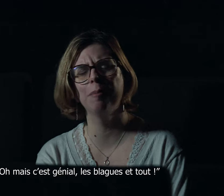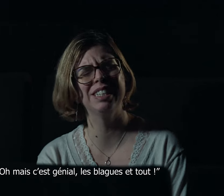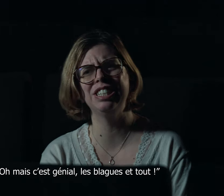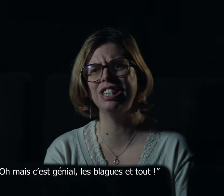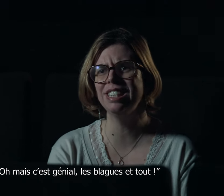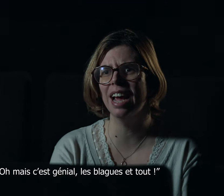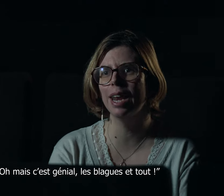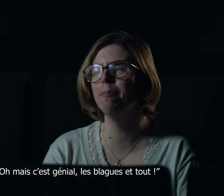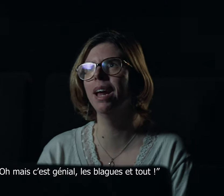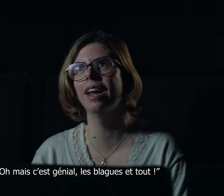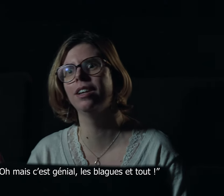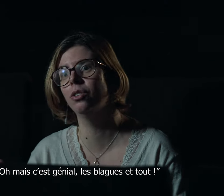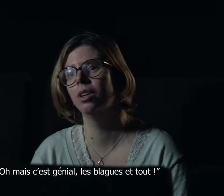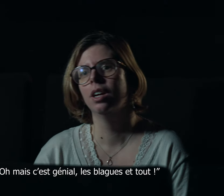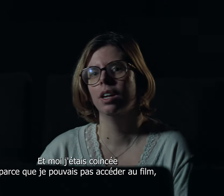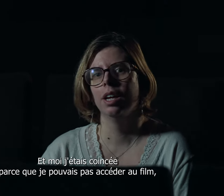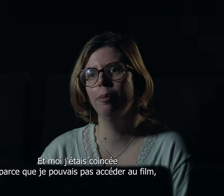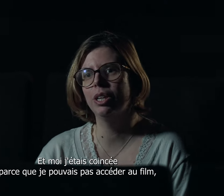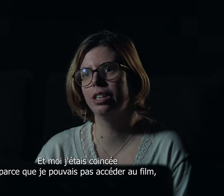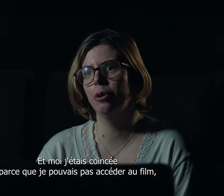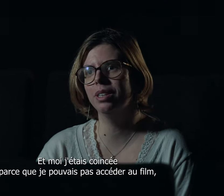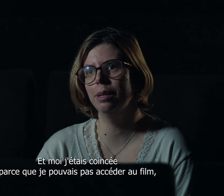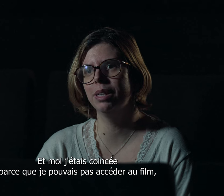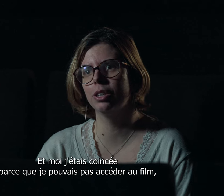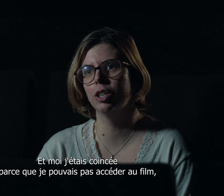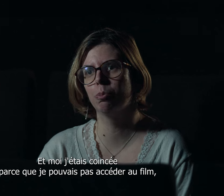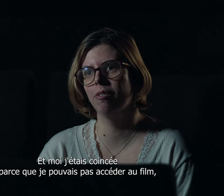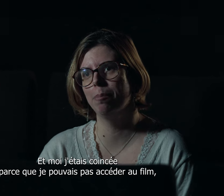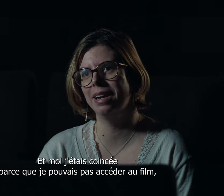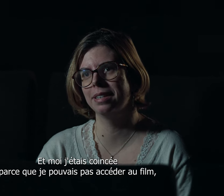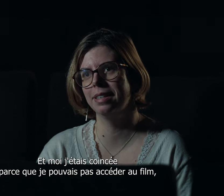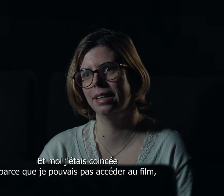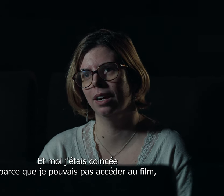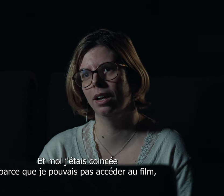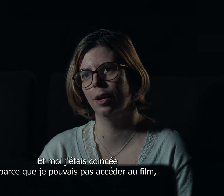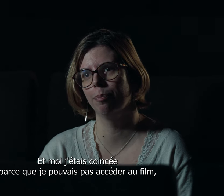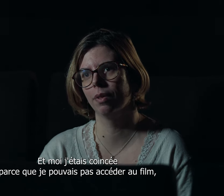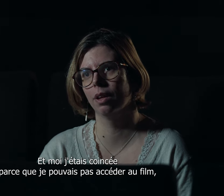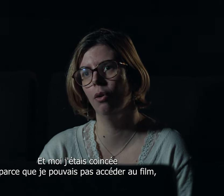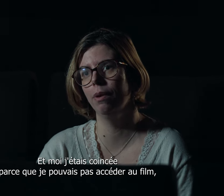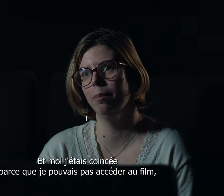“Oh but it’s great, jokes and all!” And I was stuck because I couldn't access the film,